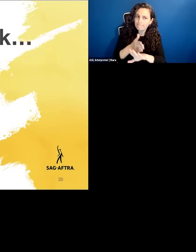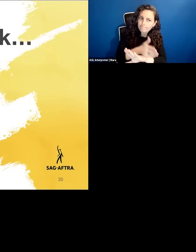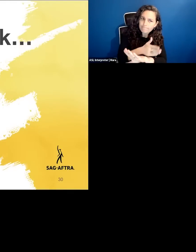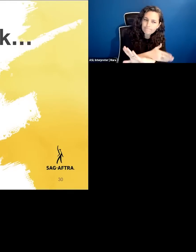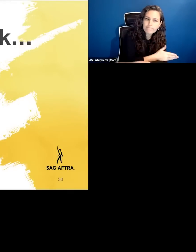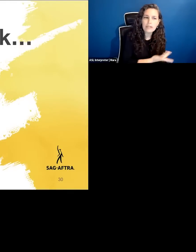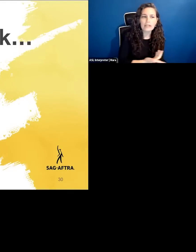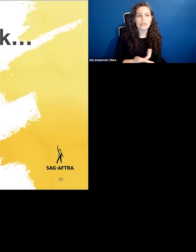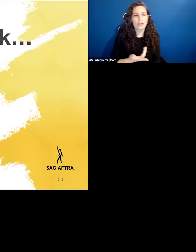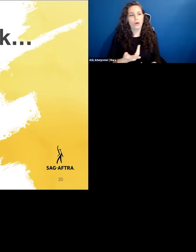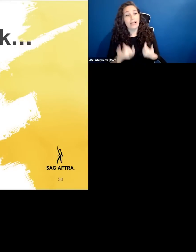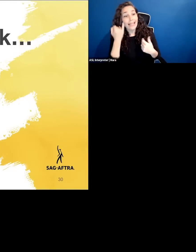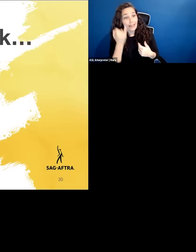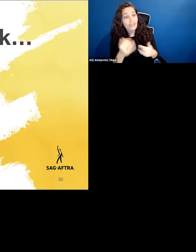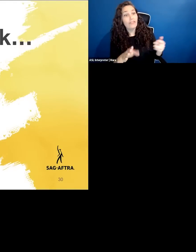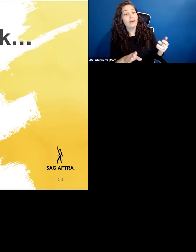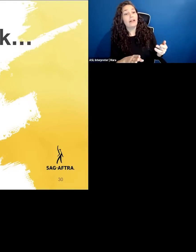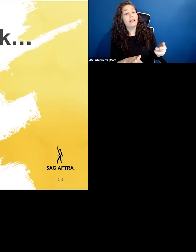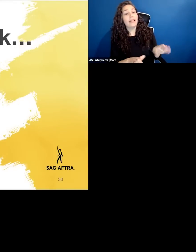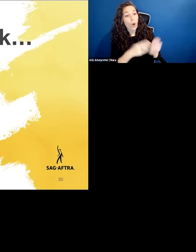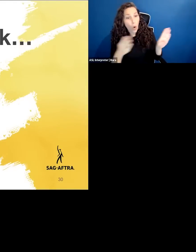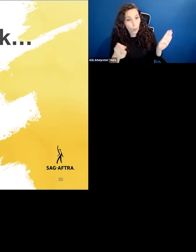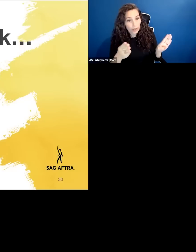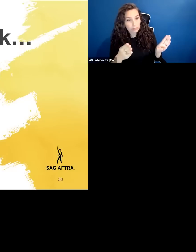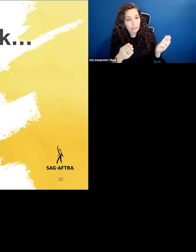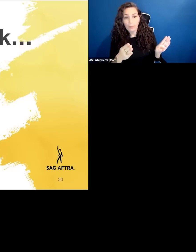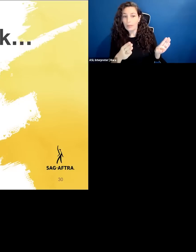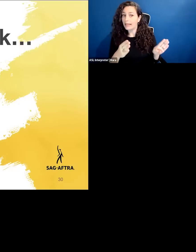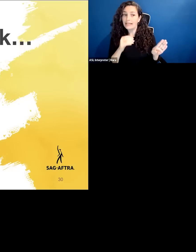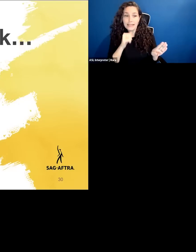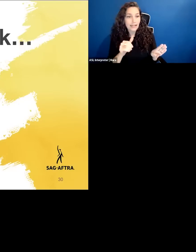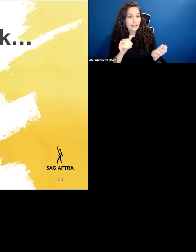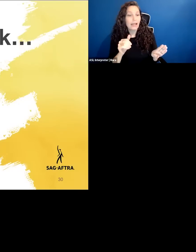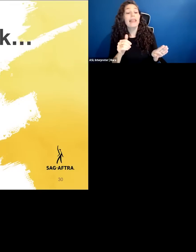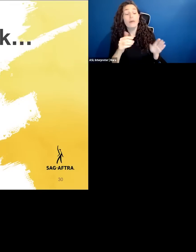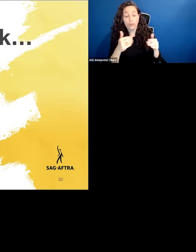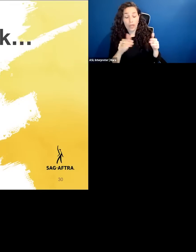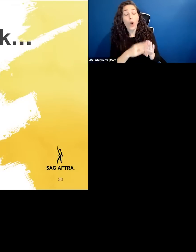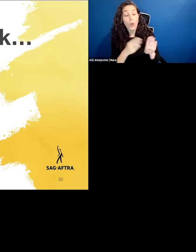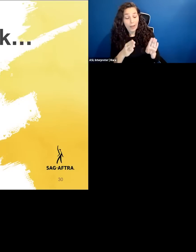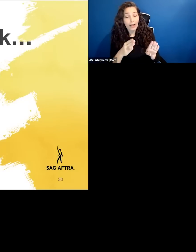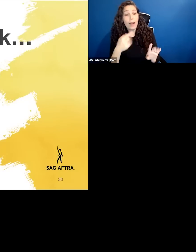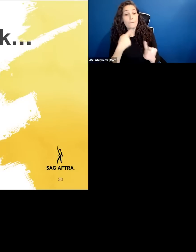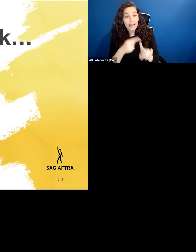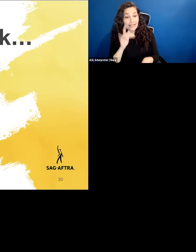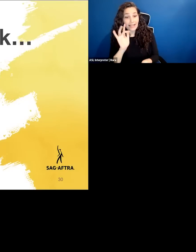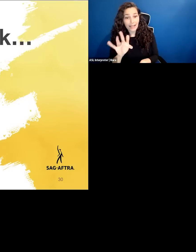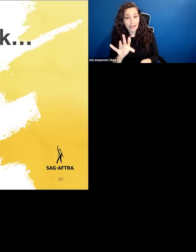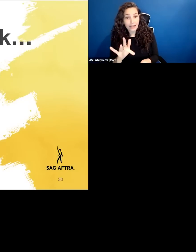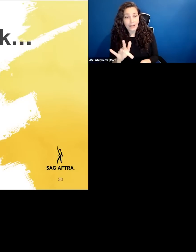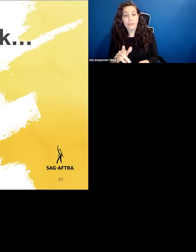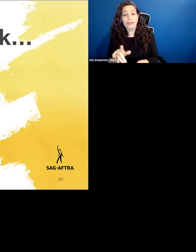but they still didn't reply to you. So either you were too much of a conflict or they weren't a fan of your materials.